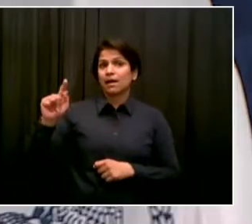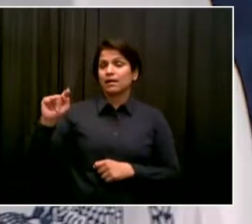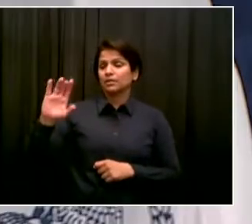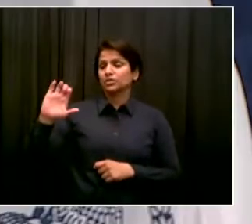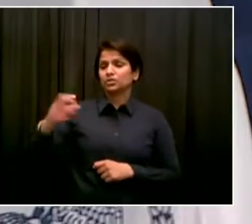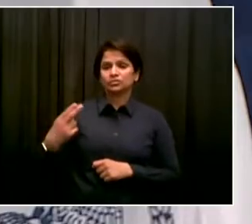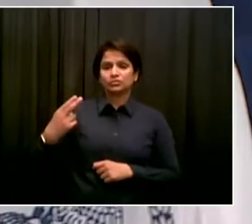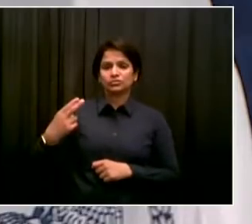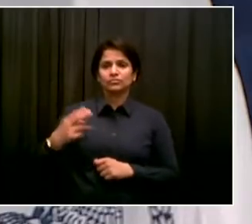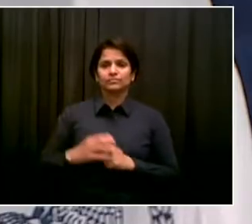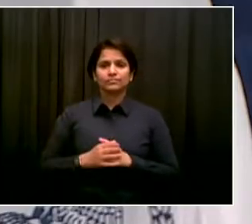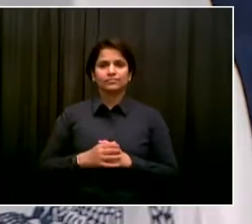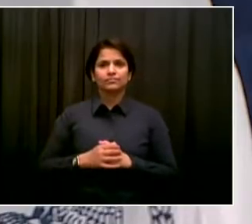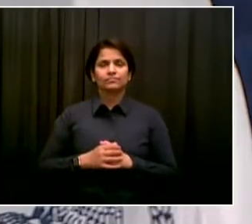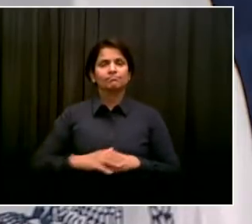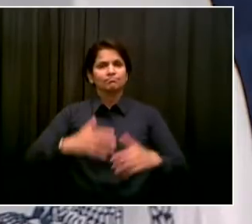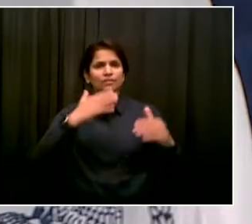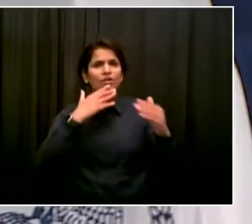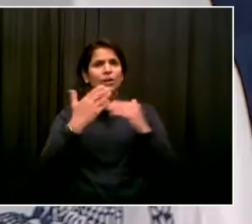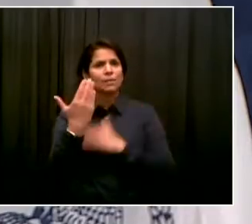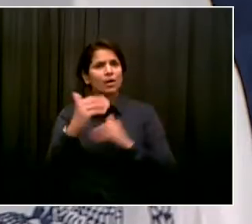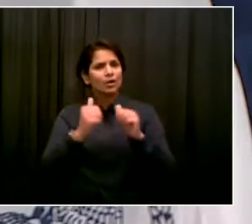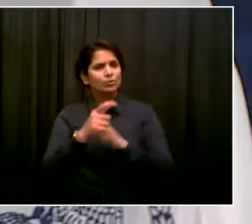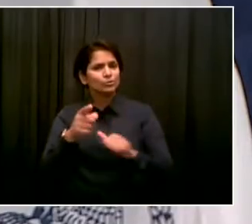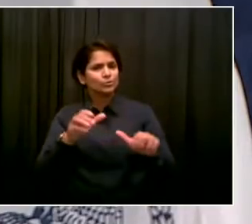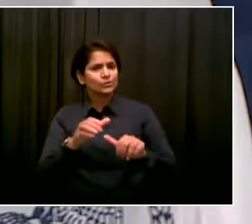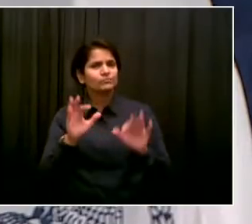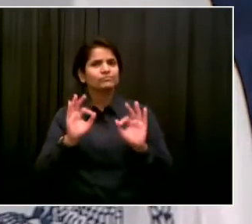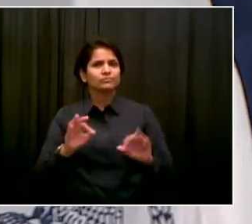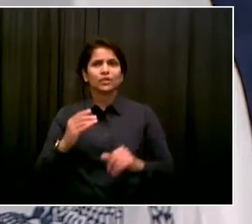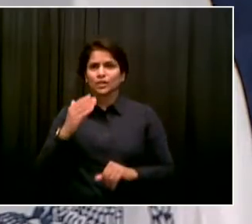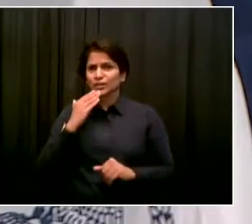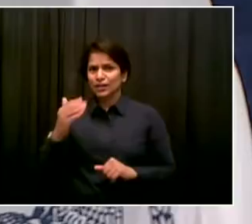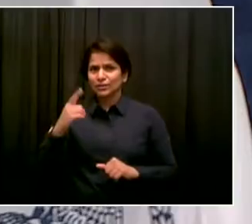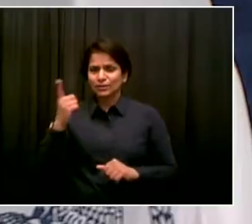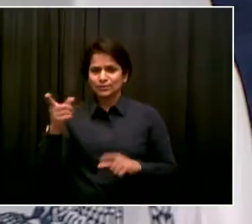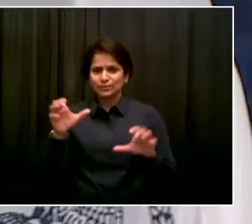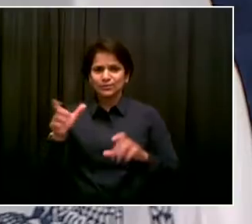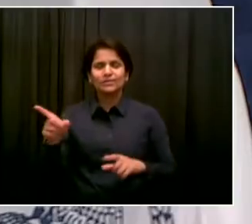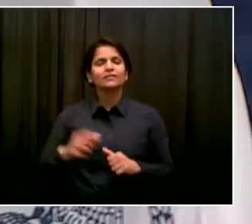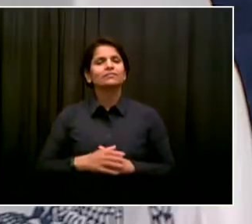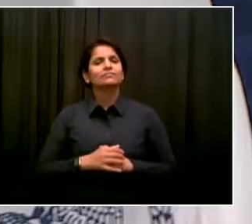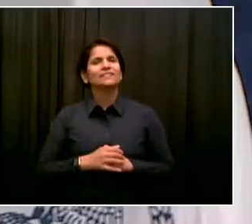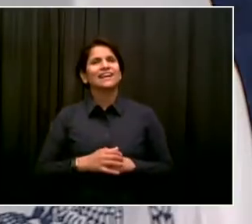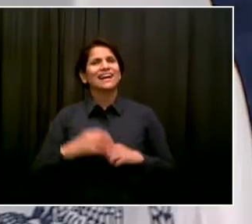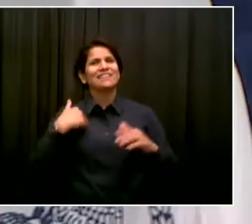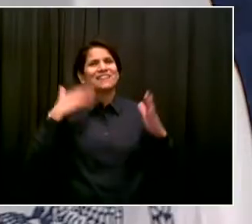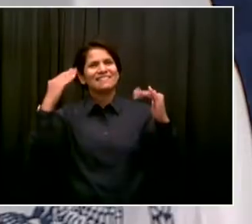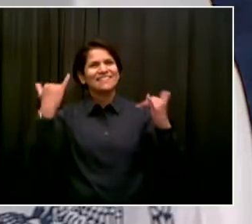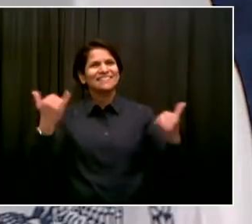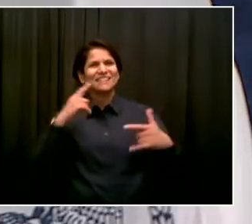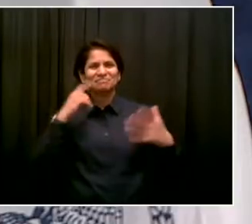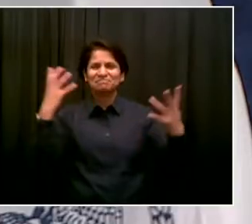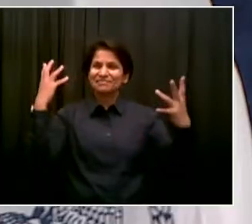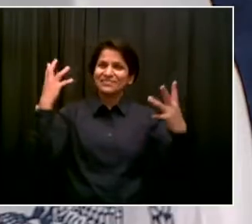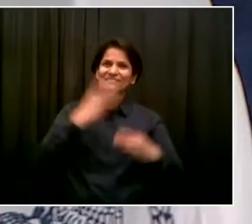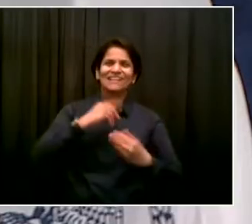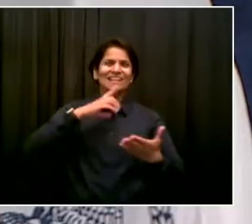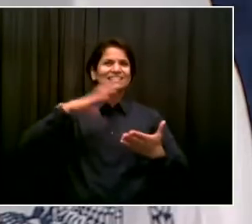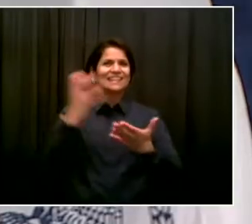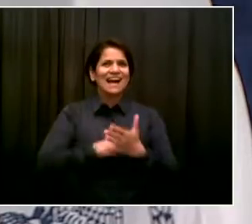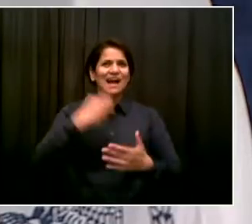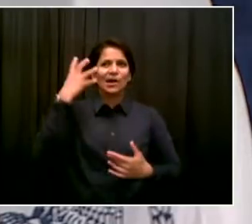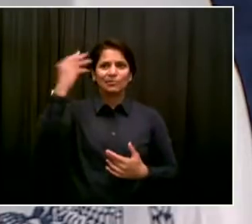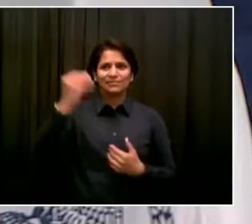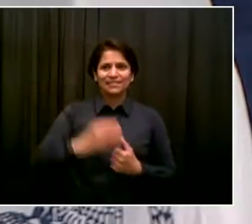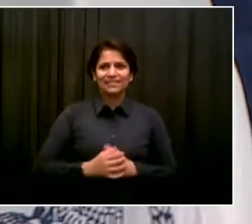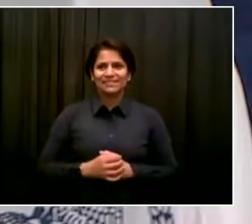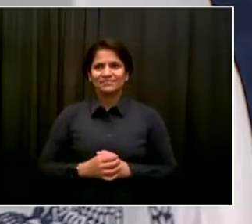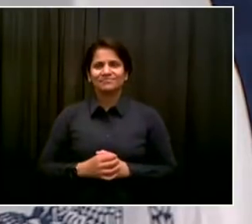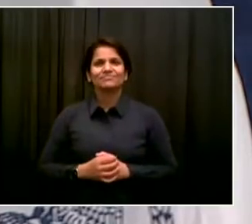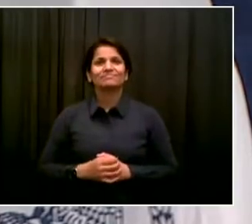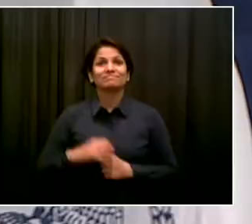THE NEXT IS